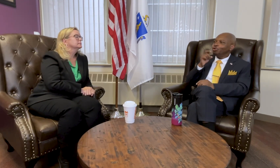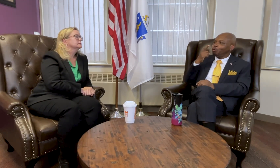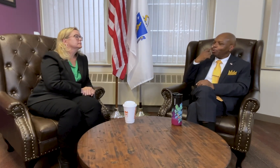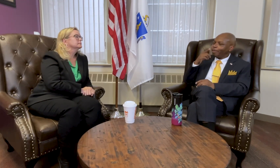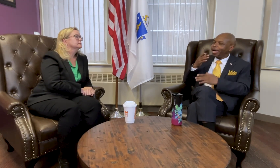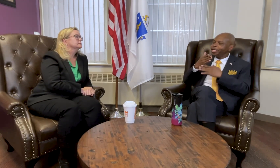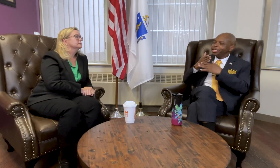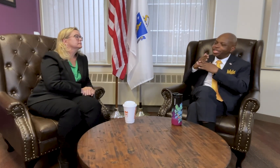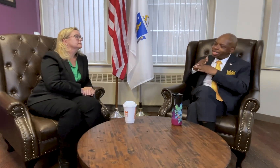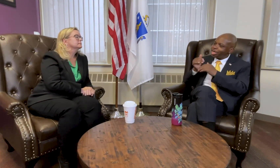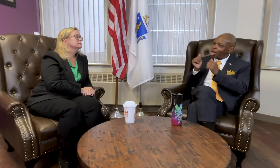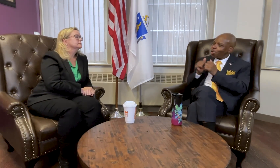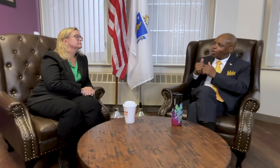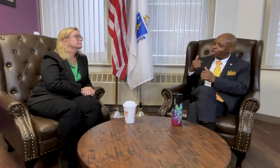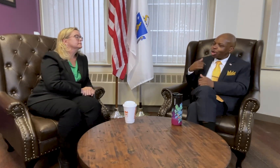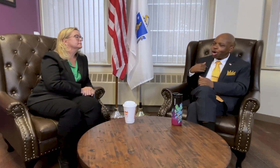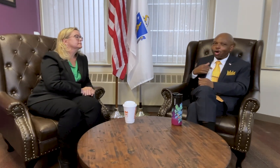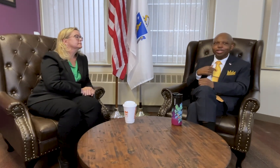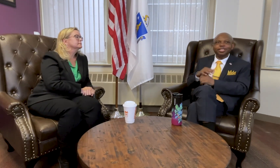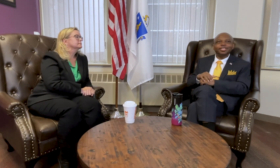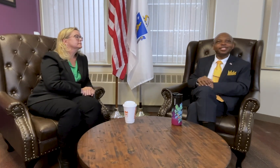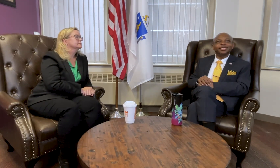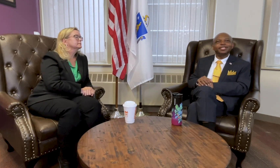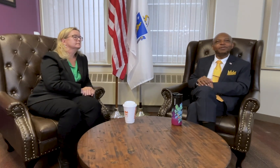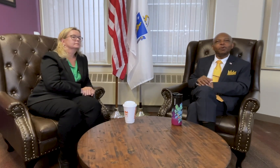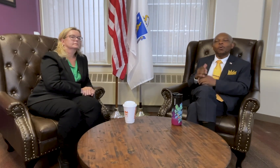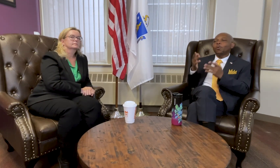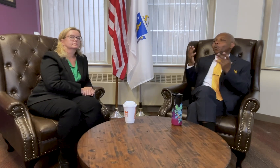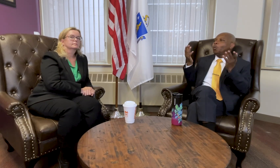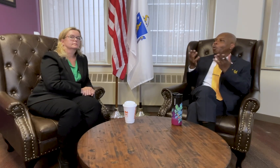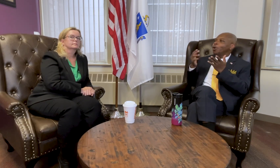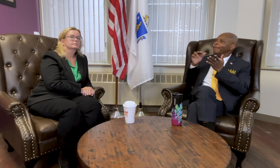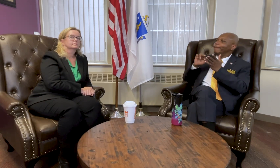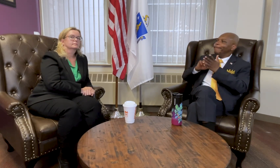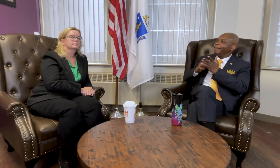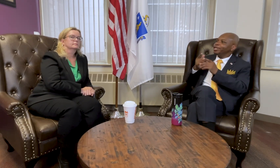Can you share a little bit with us about what this month means to you